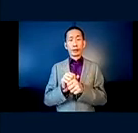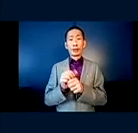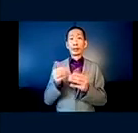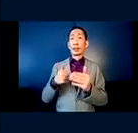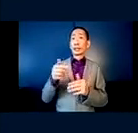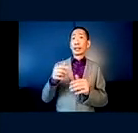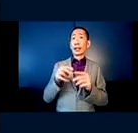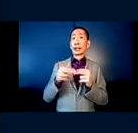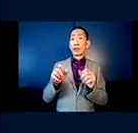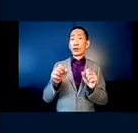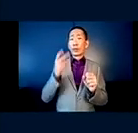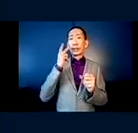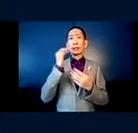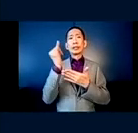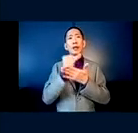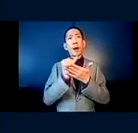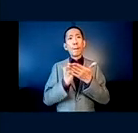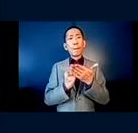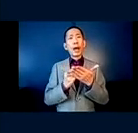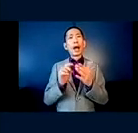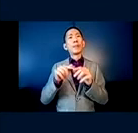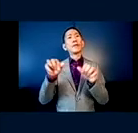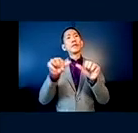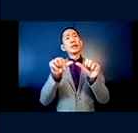SO IN THE NEXT LINE YOU CAN SEE